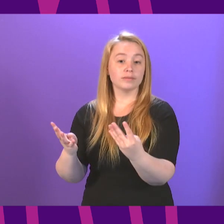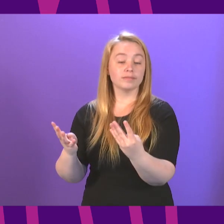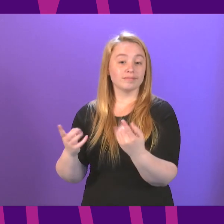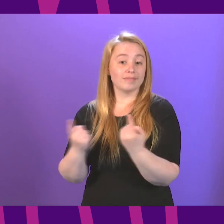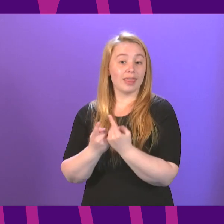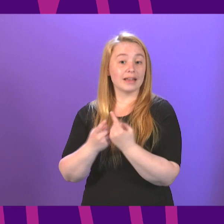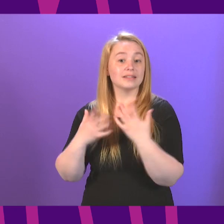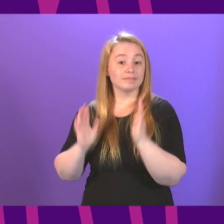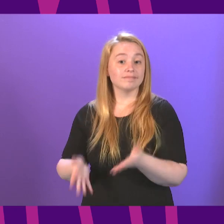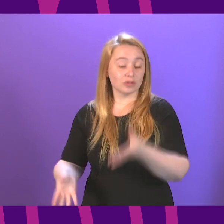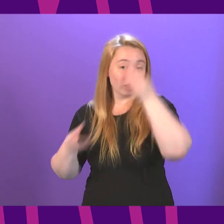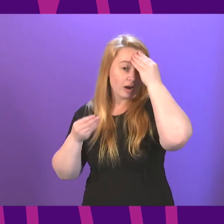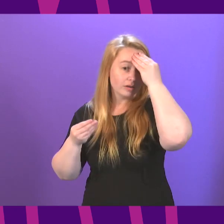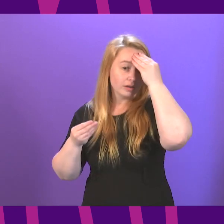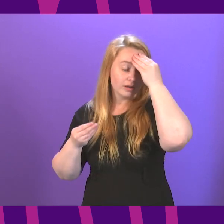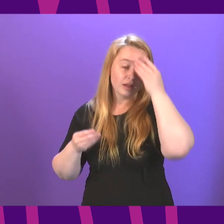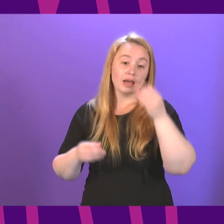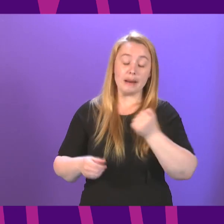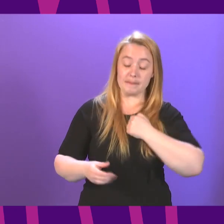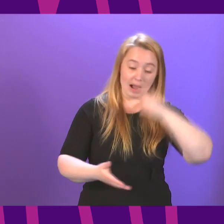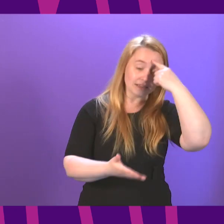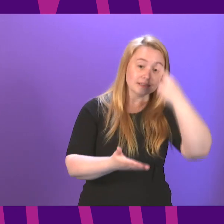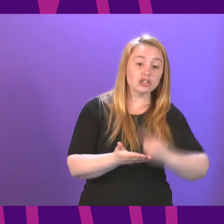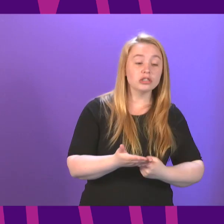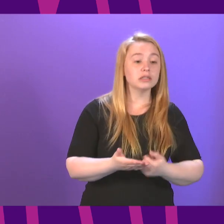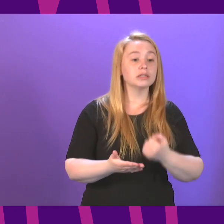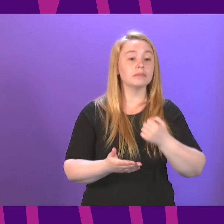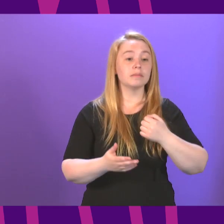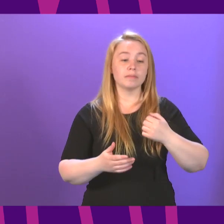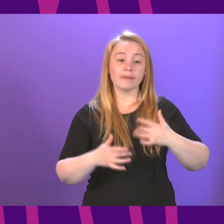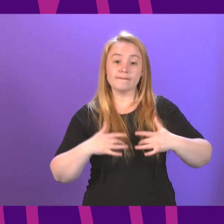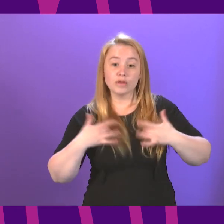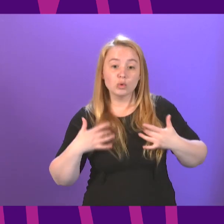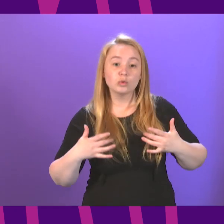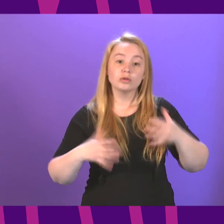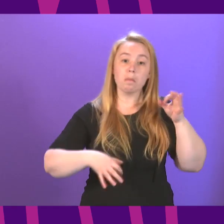people think about my decisions, my politics or my views on things, they agree that this is a